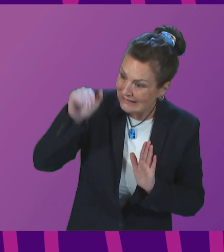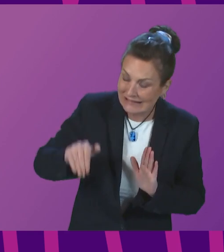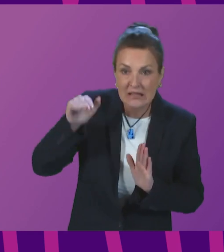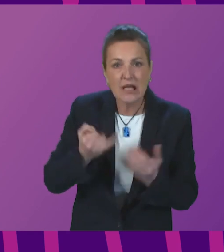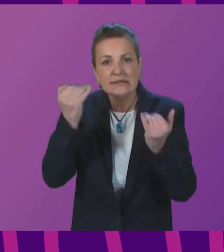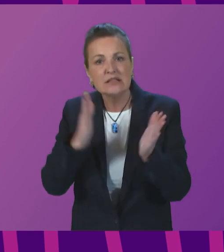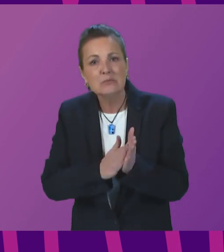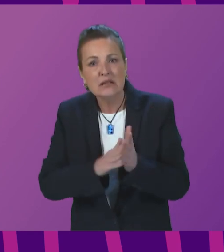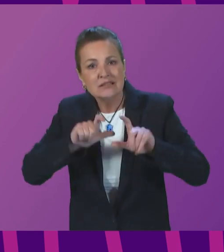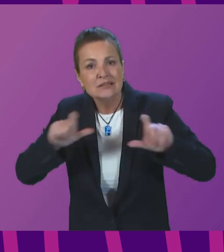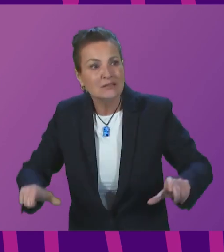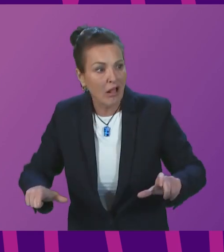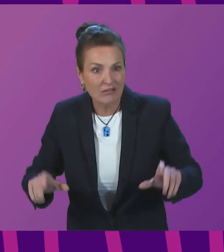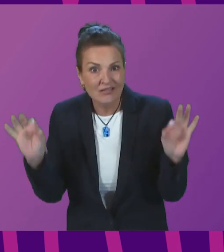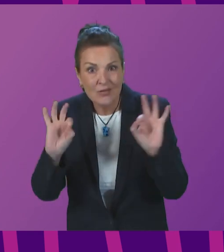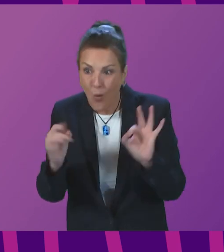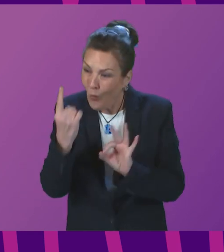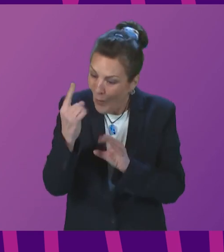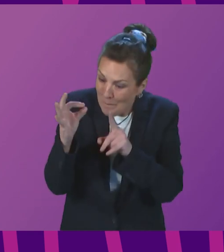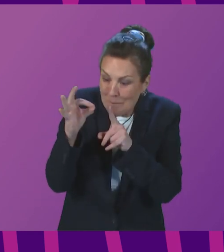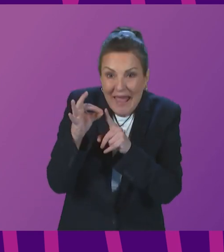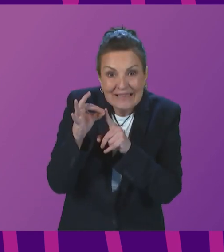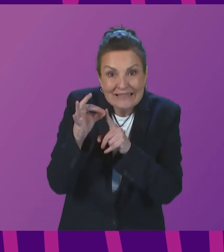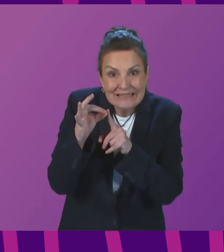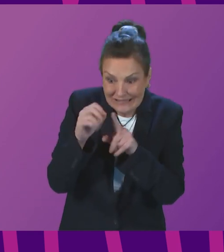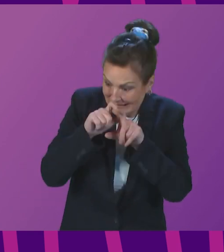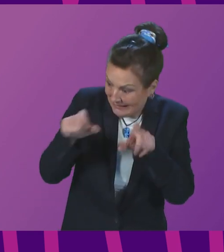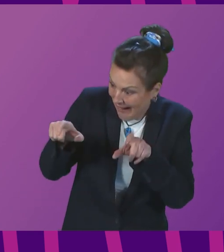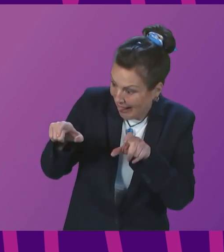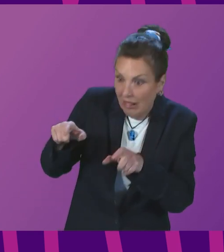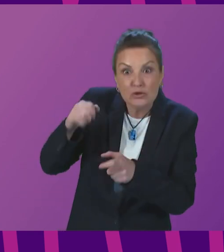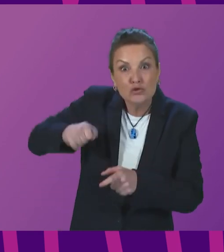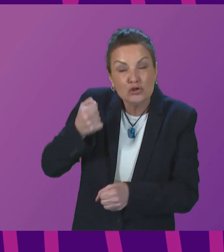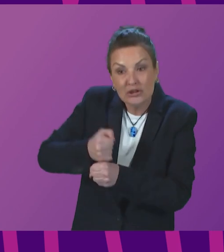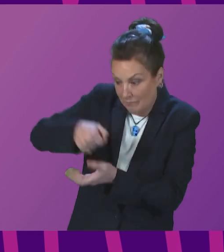we have just learned that not one penny of that £10 million has left the Scottish Government bank account.